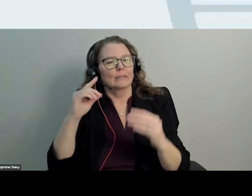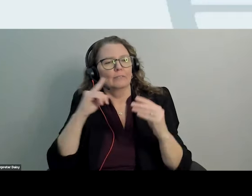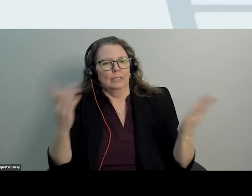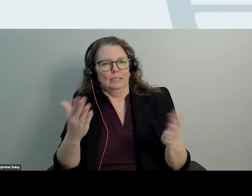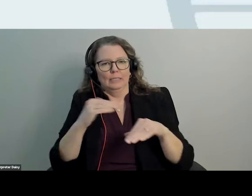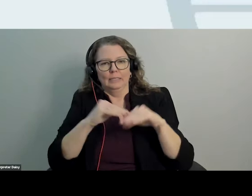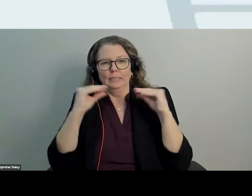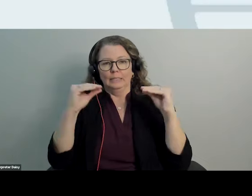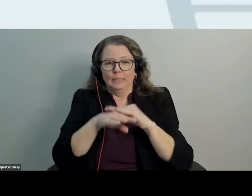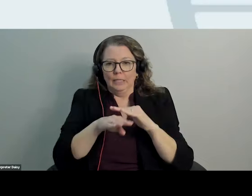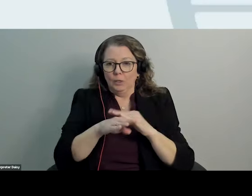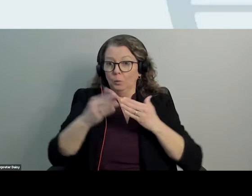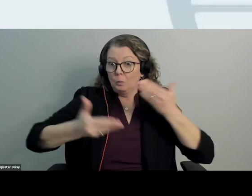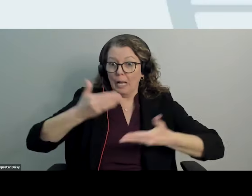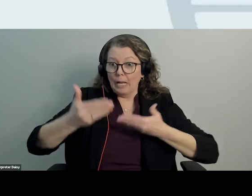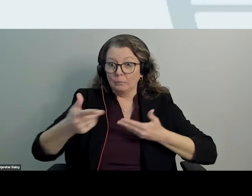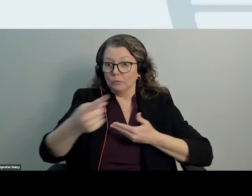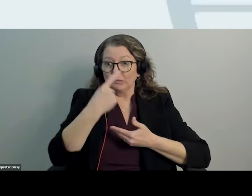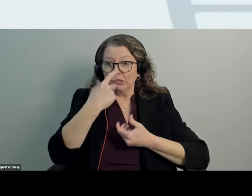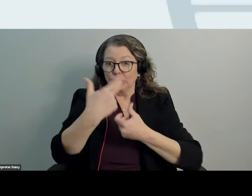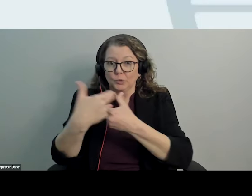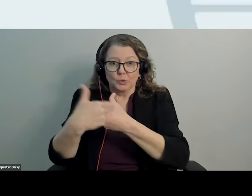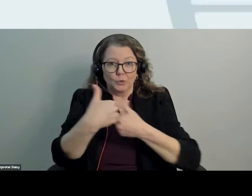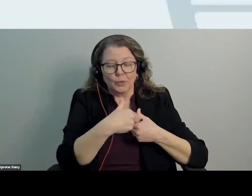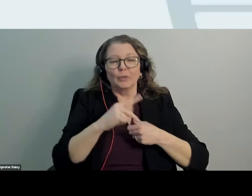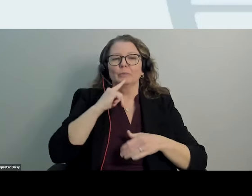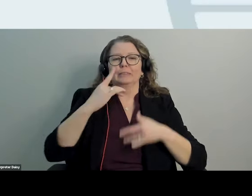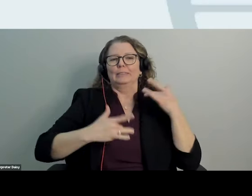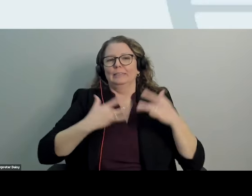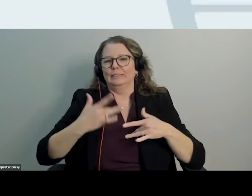welcome to the Teach Access Student Academy. We are excited that you are spending time with us